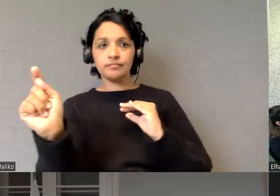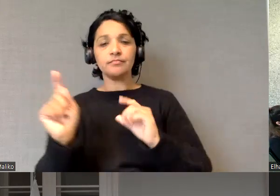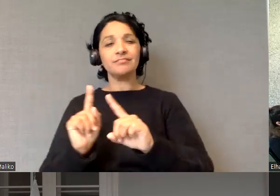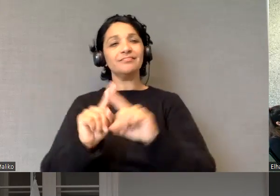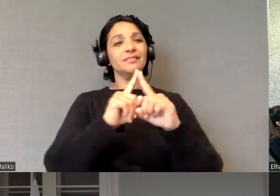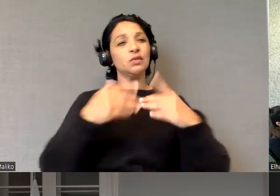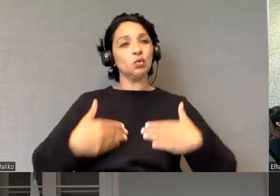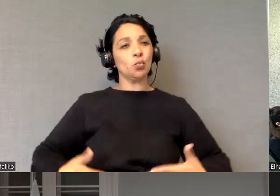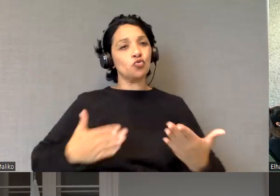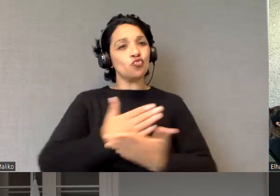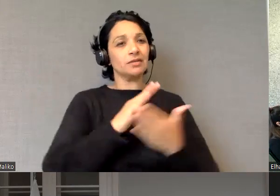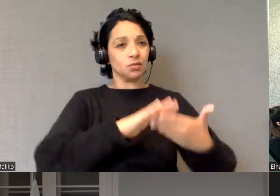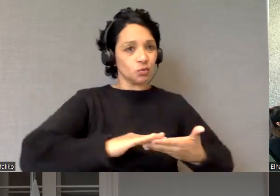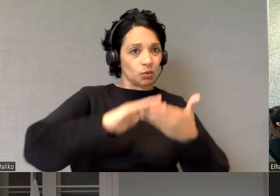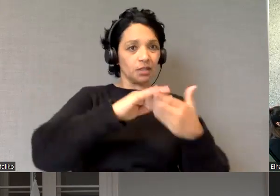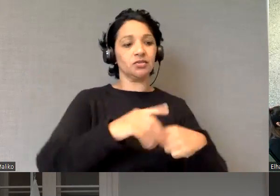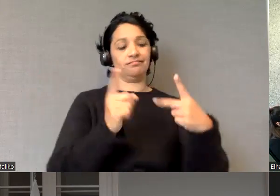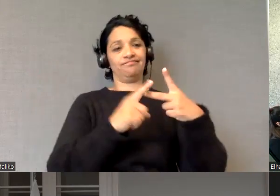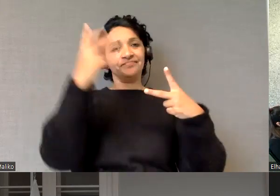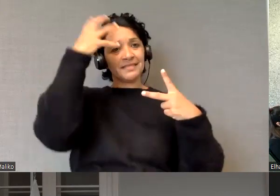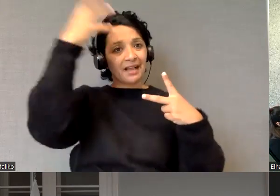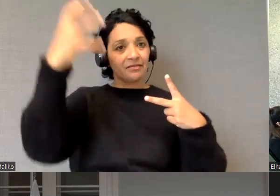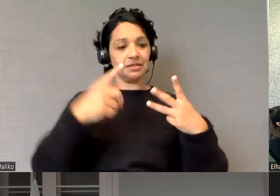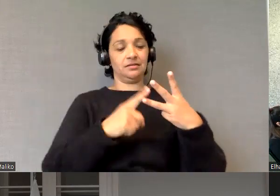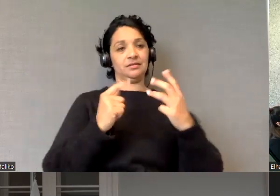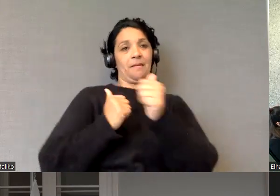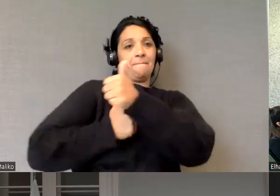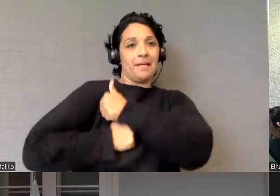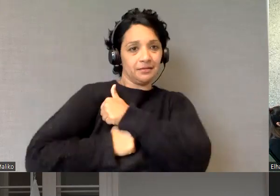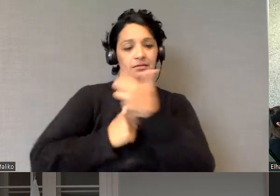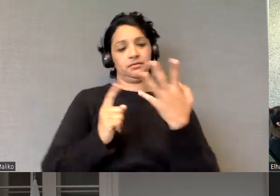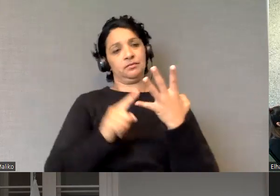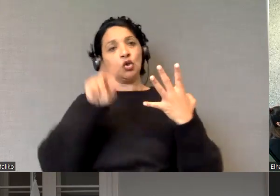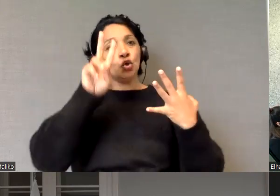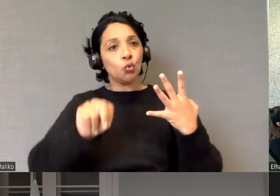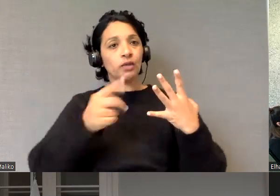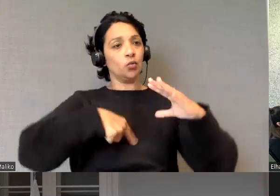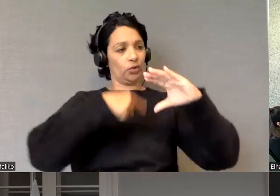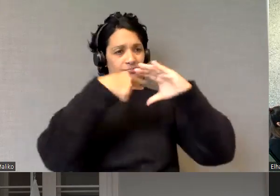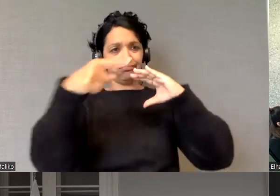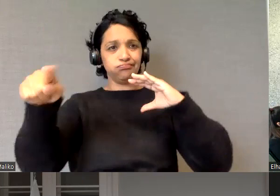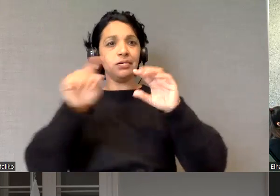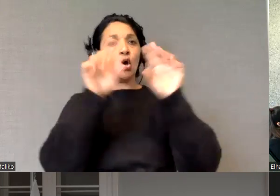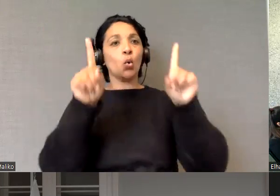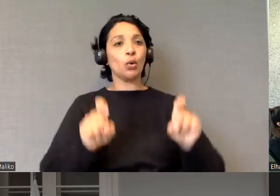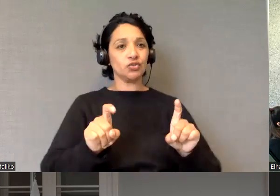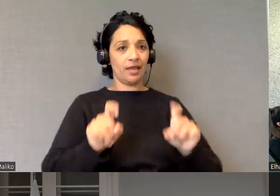human rights organisations, governments, their militaries and the U.N., what came of it were